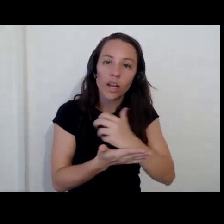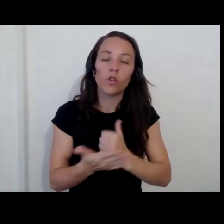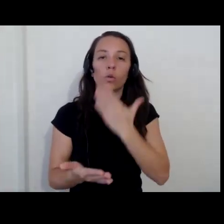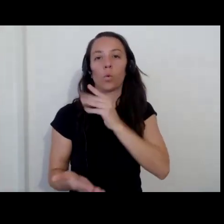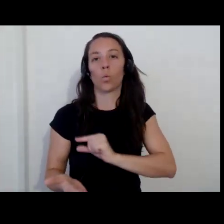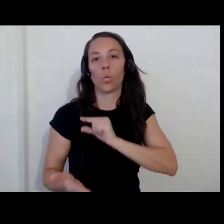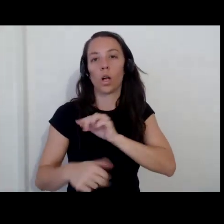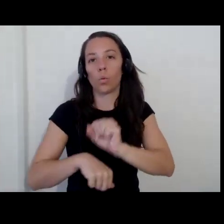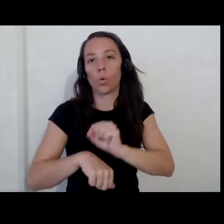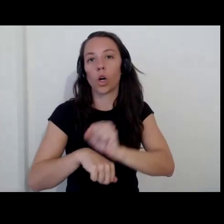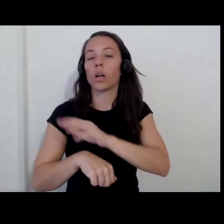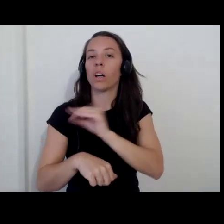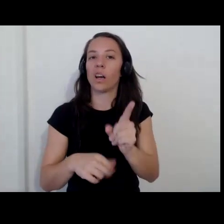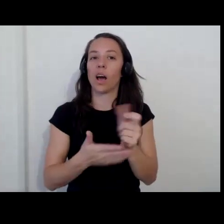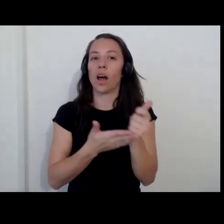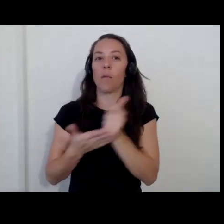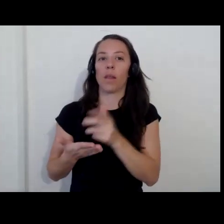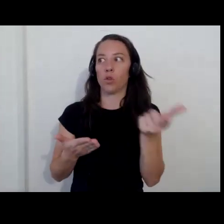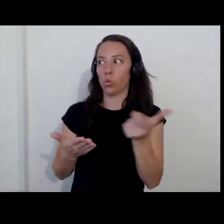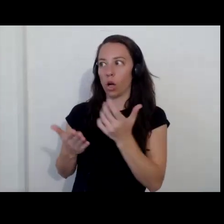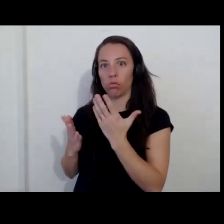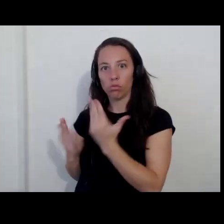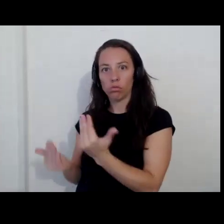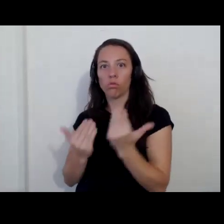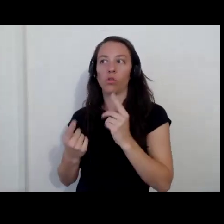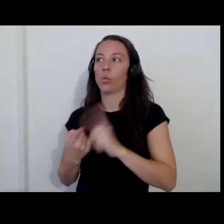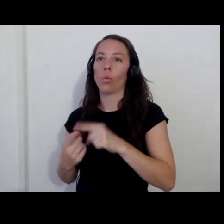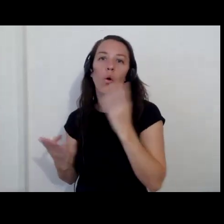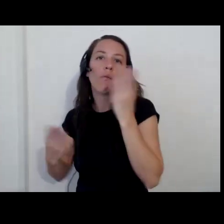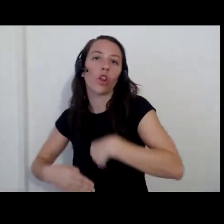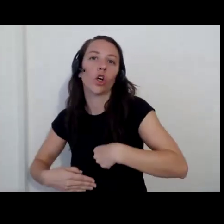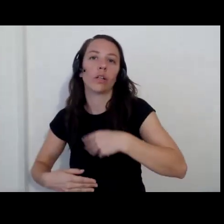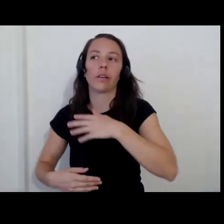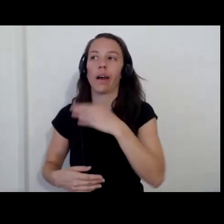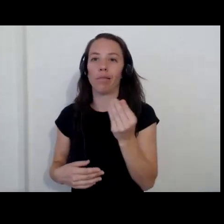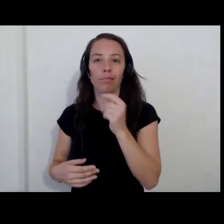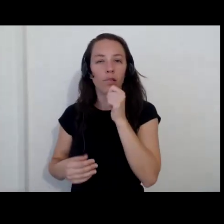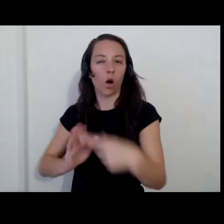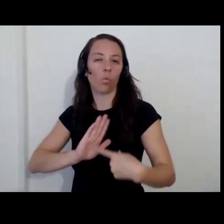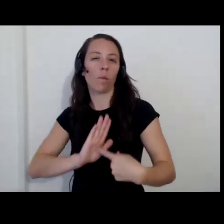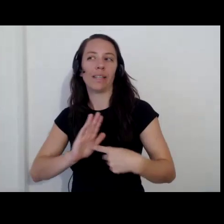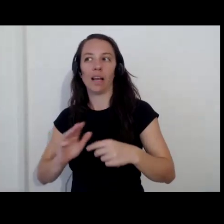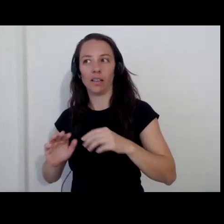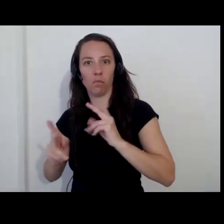overlooked and underrepresented talent pools. The way we work is we create that skill based on job